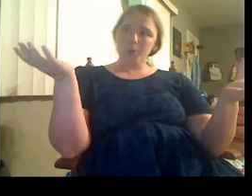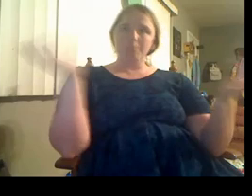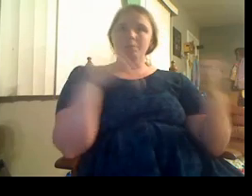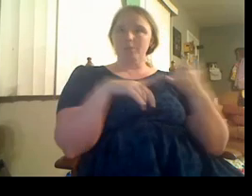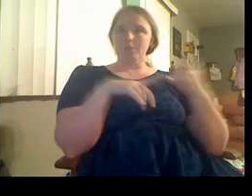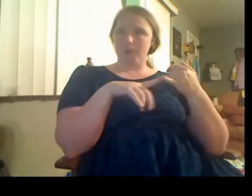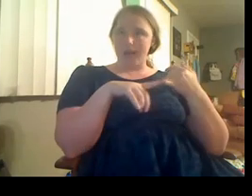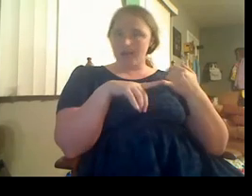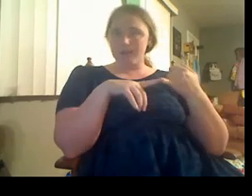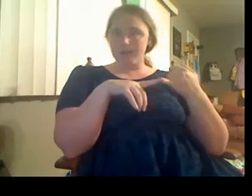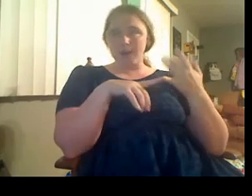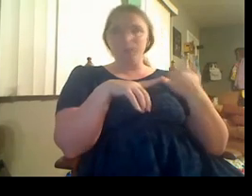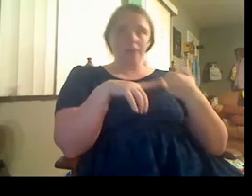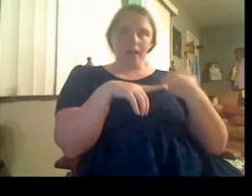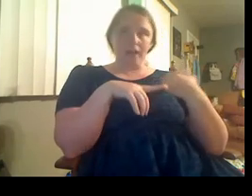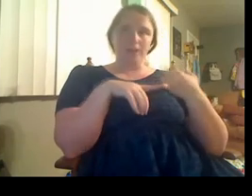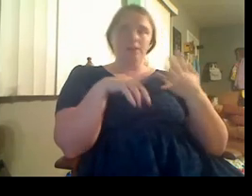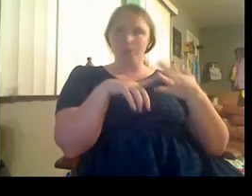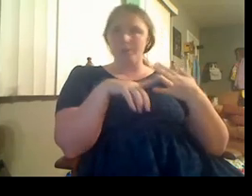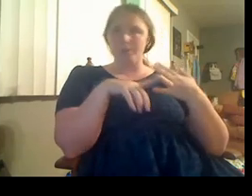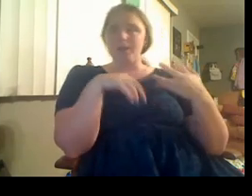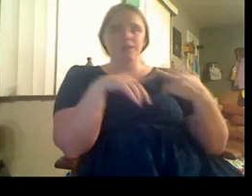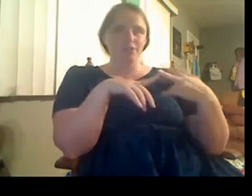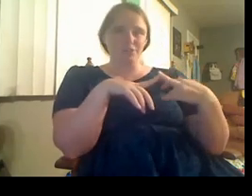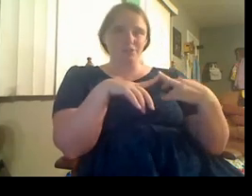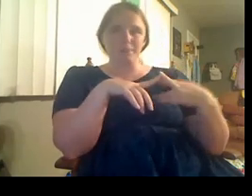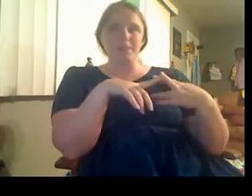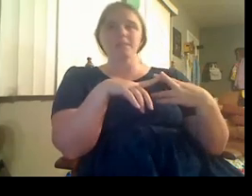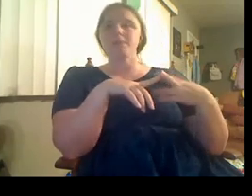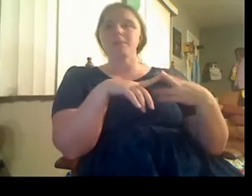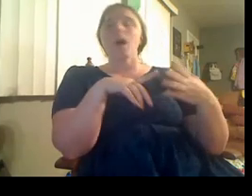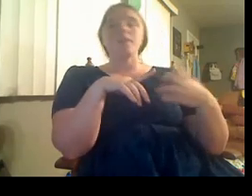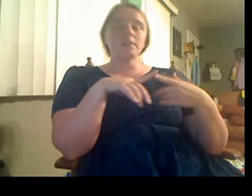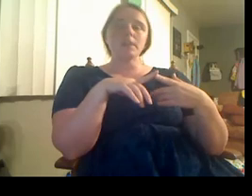So, your CAC, find out when your CAC your SELPA and your district meet these meetings